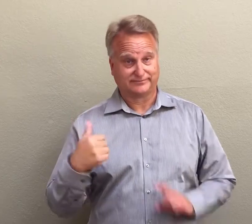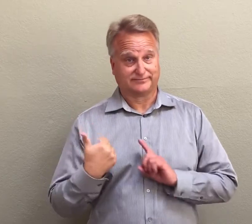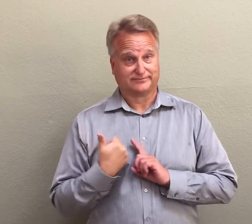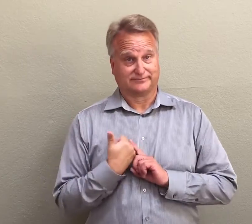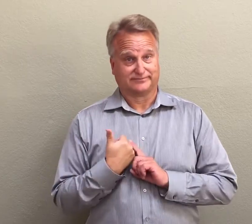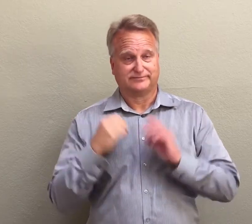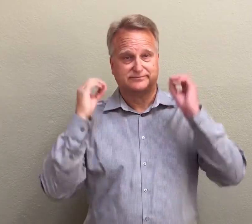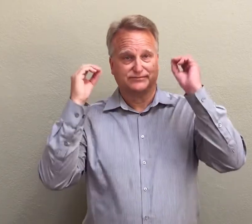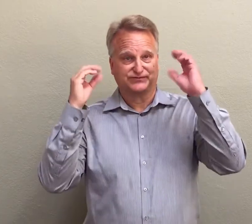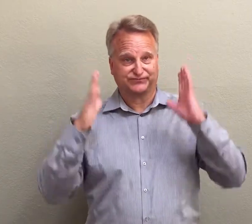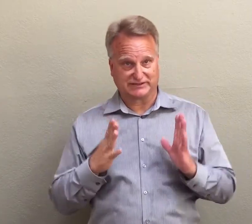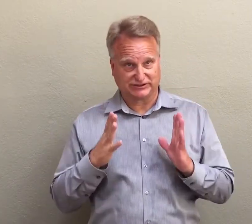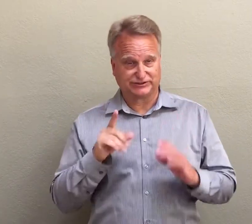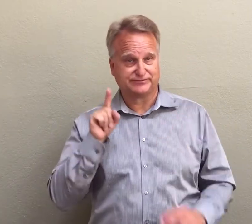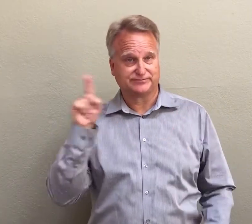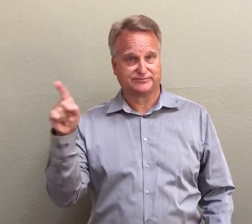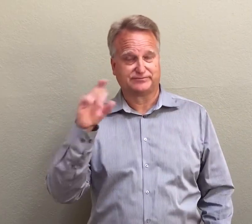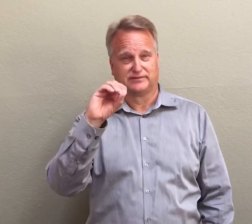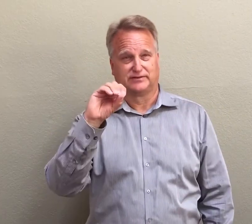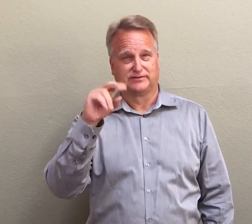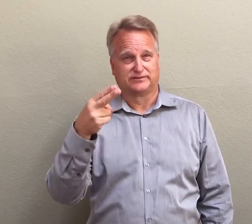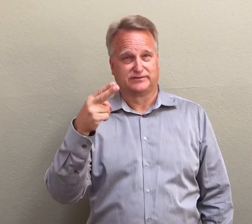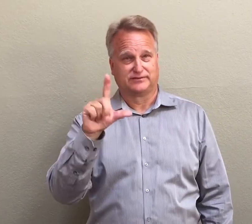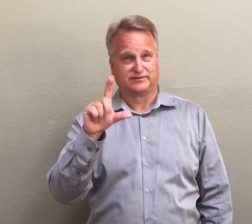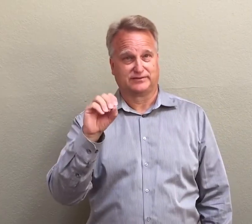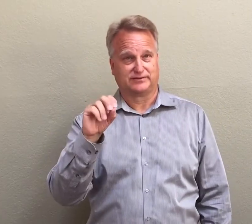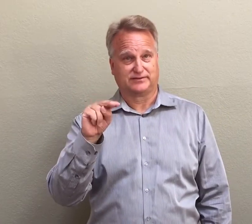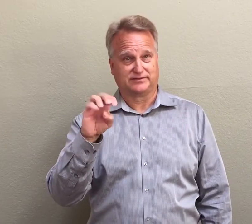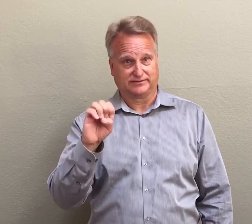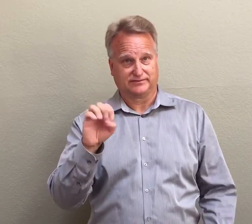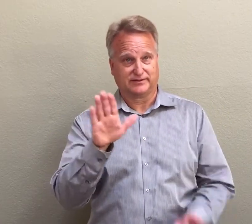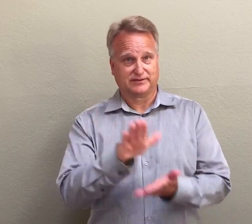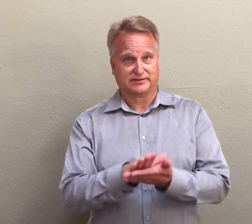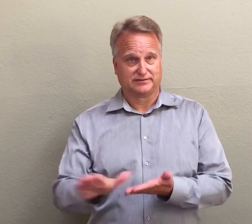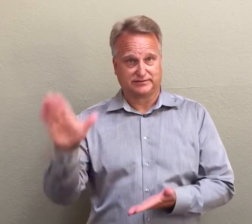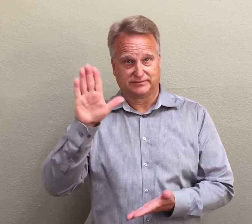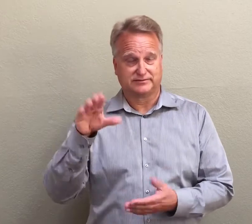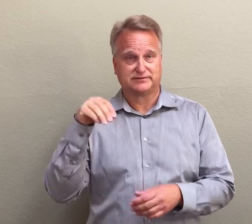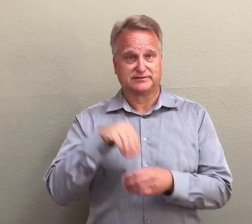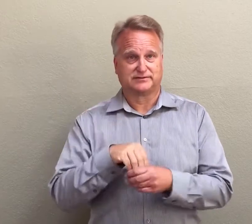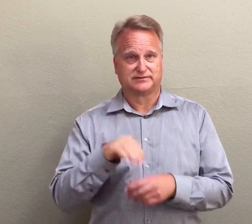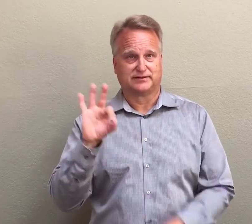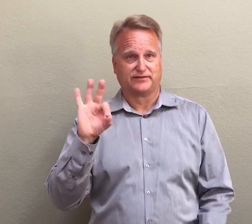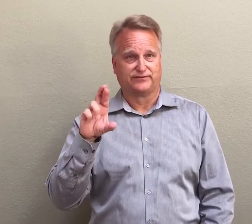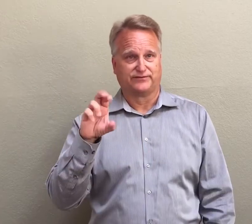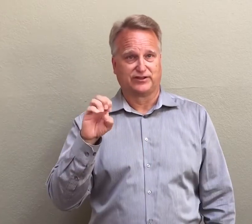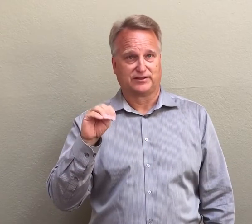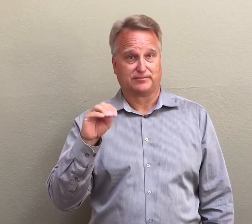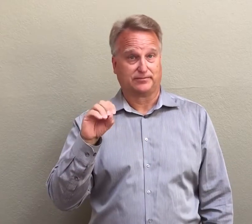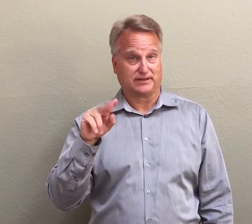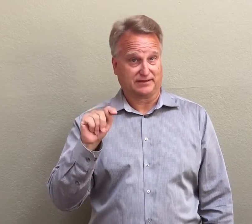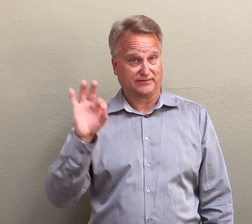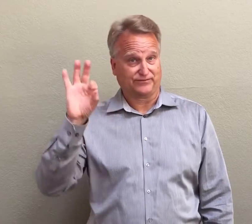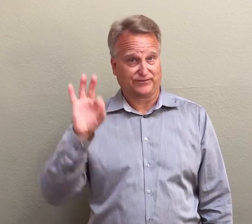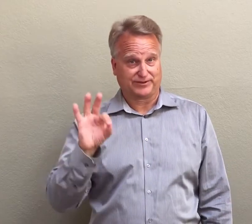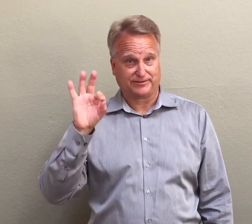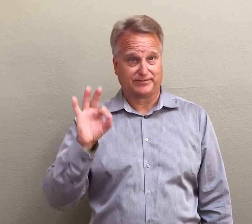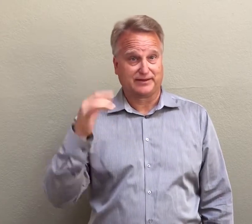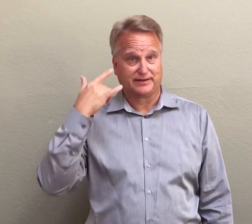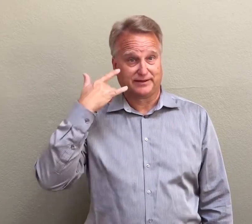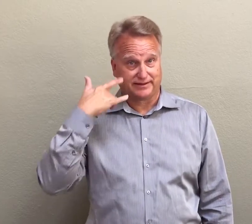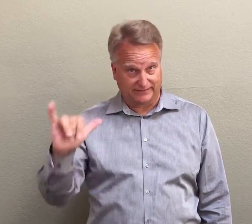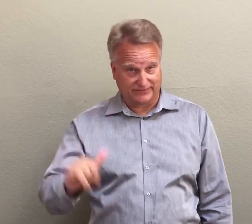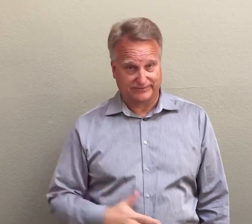a professor at Ohlone College in Fremont, California.